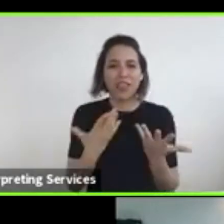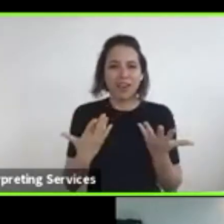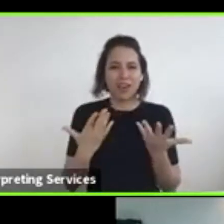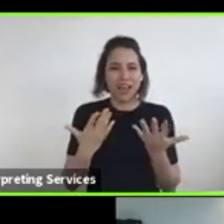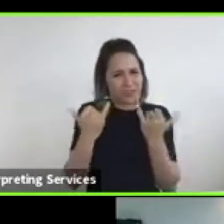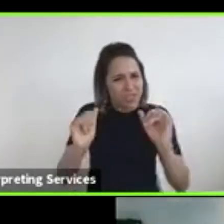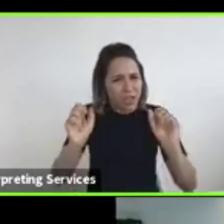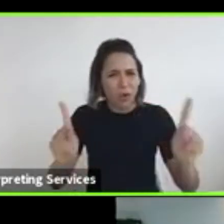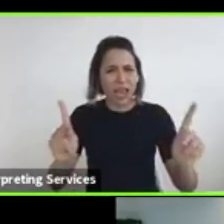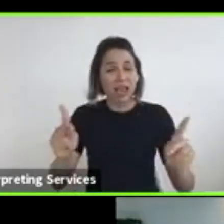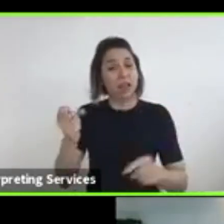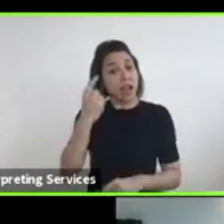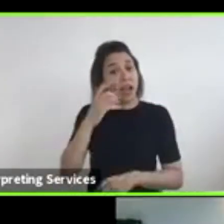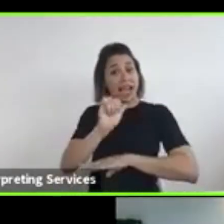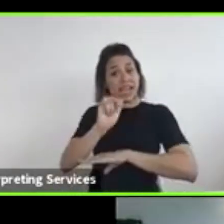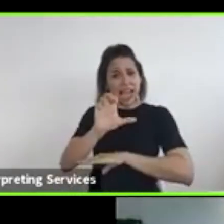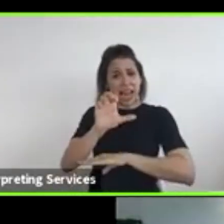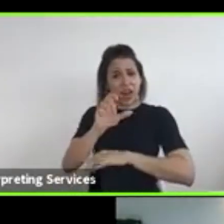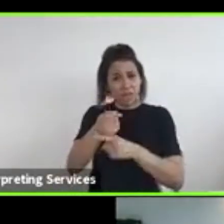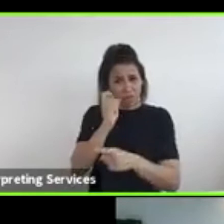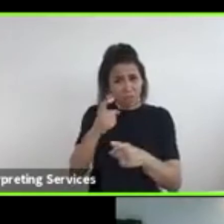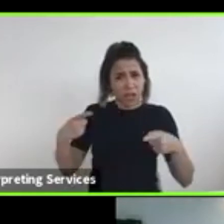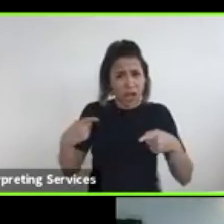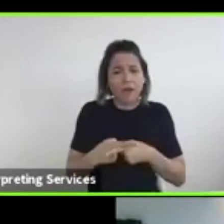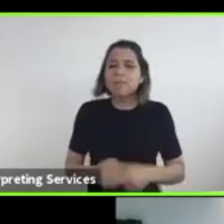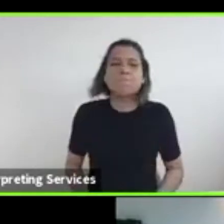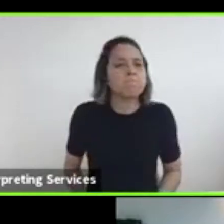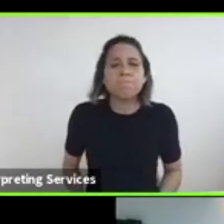AND SO I THINK, INSTITUTIONALLY, IT'S KIND OF NERVE-WRACKING -- EVEN